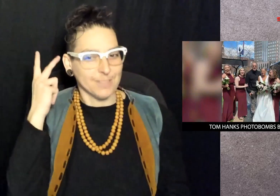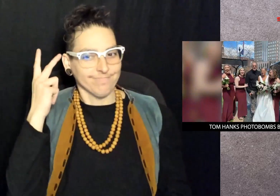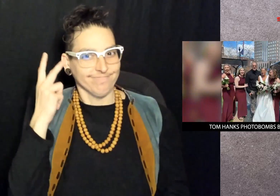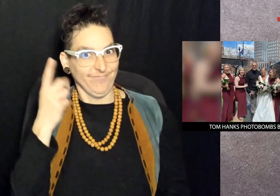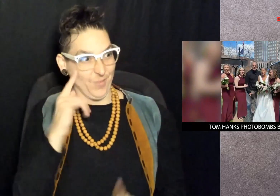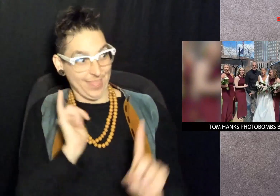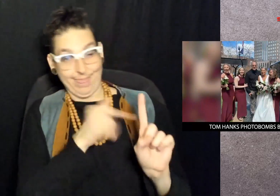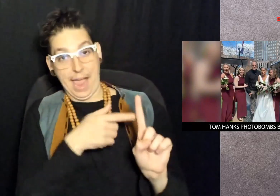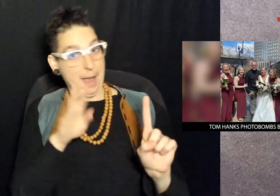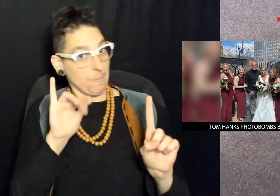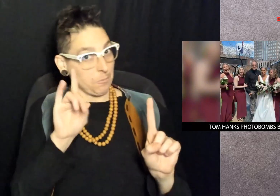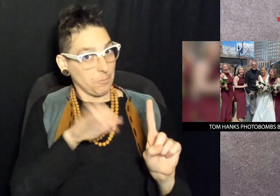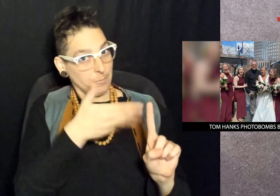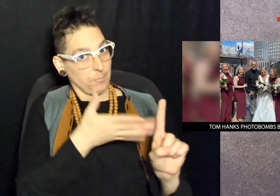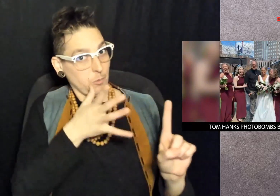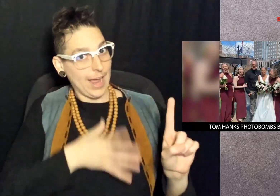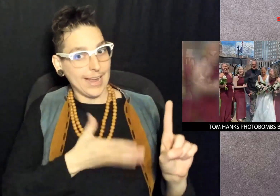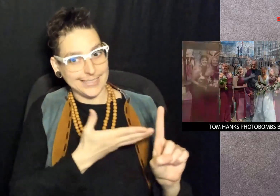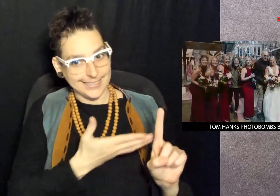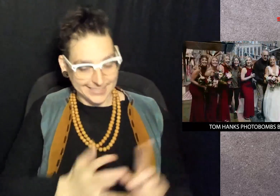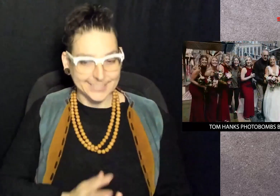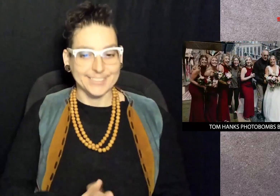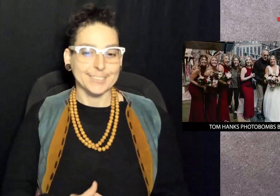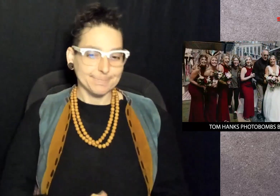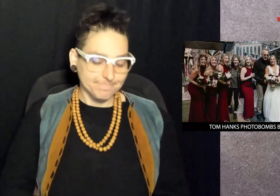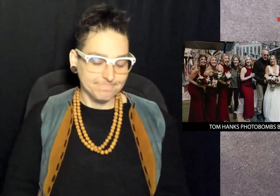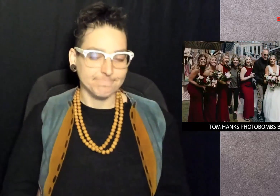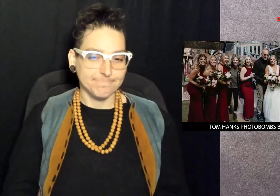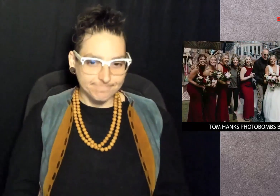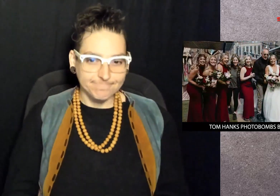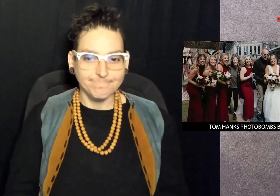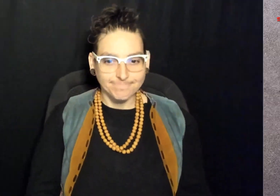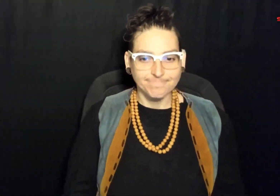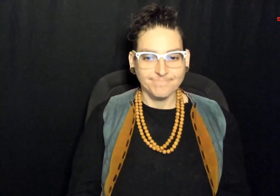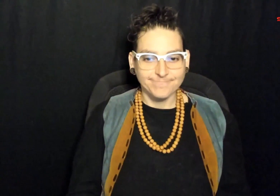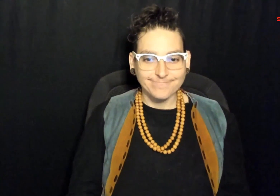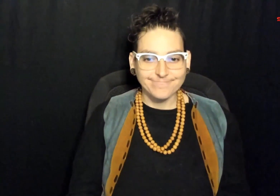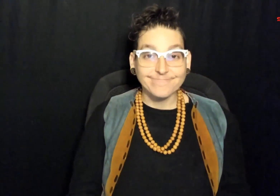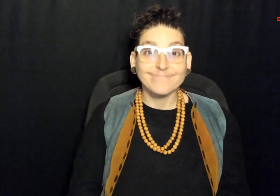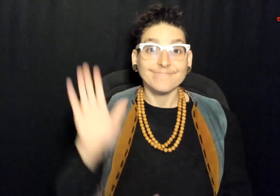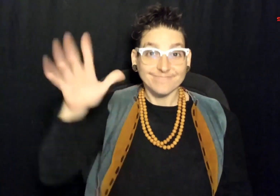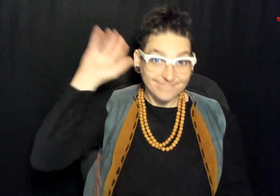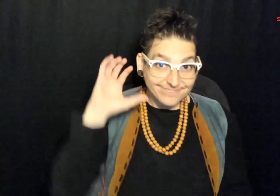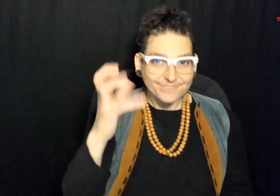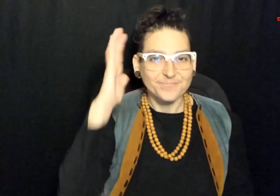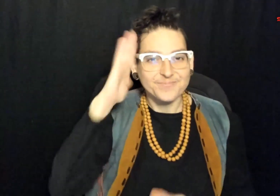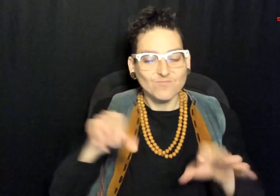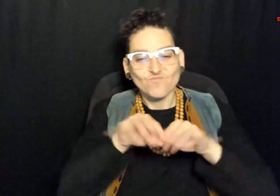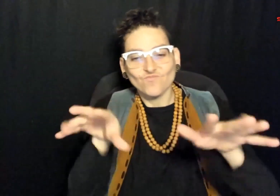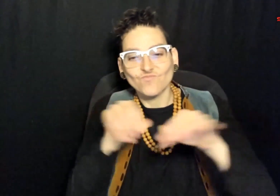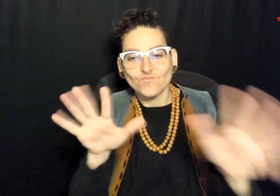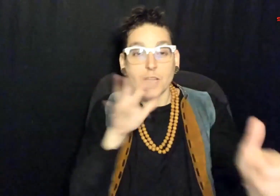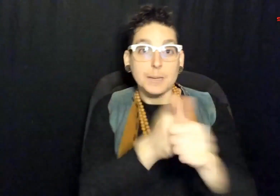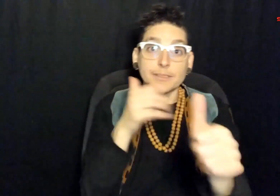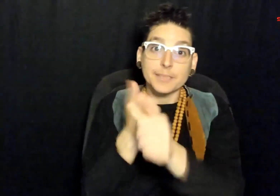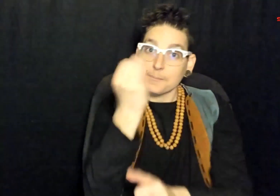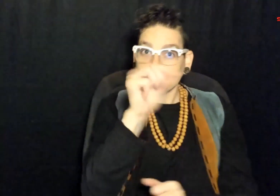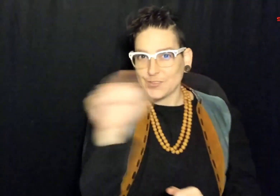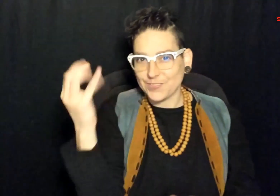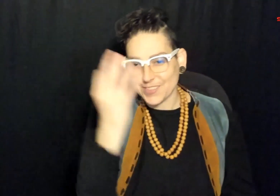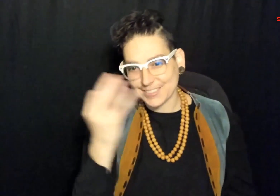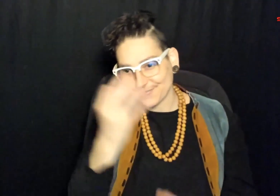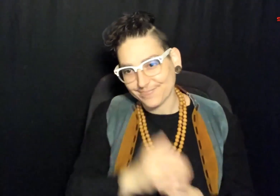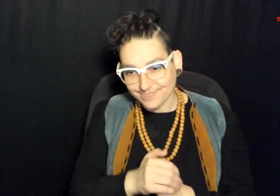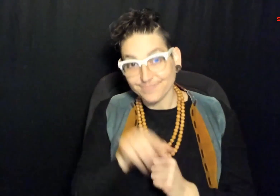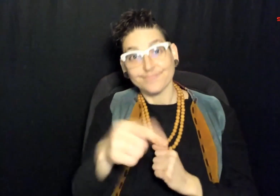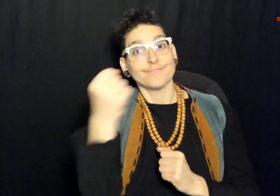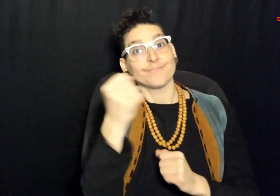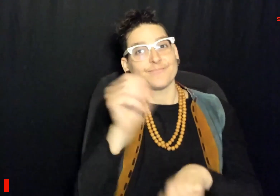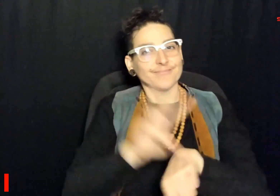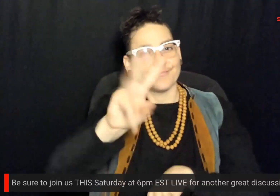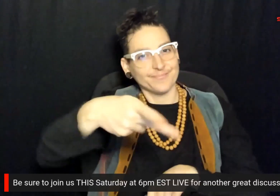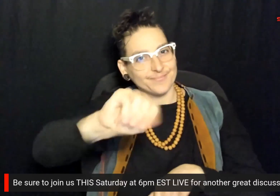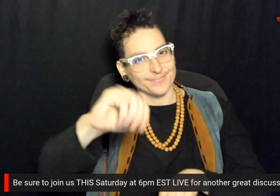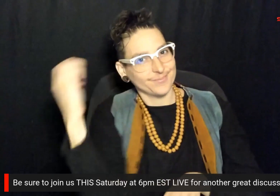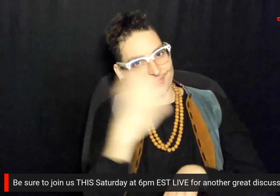for that bride Sign1News will be broadcasting updates Monday through Friday then this Saturday